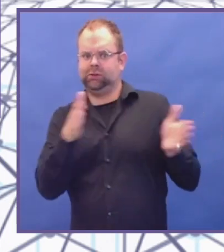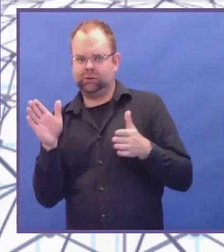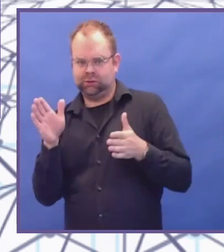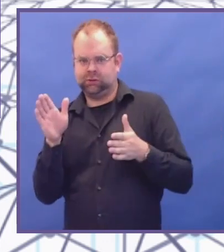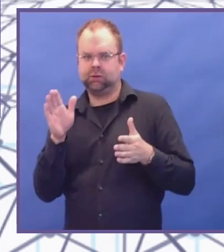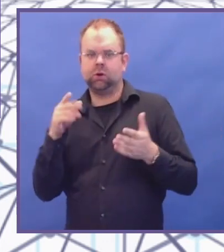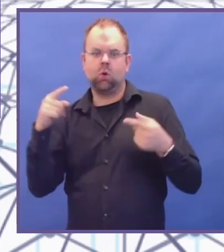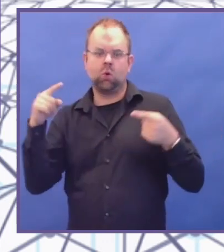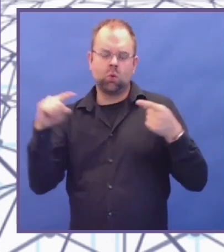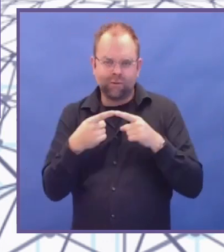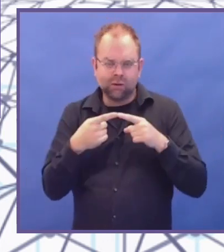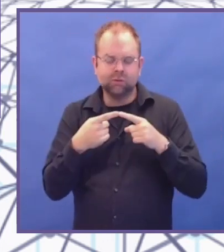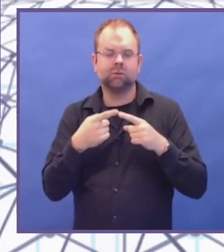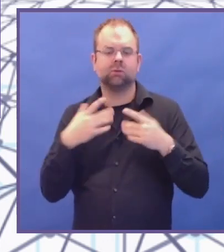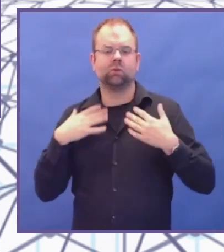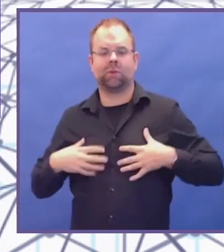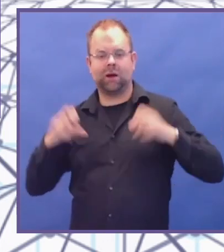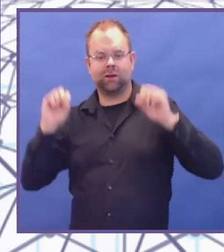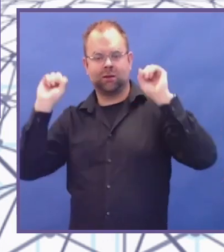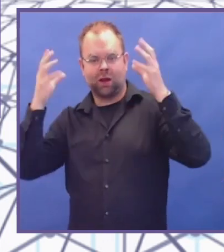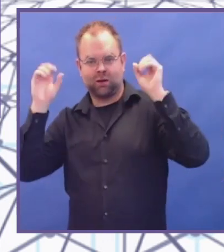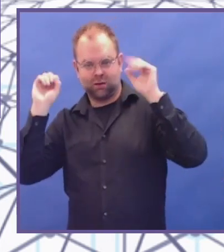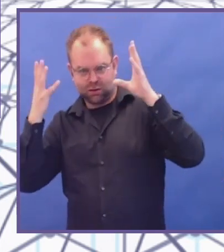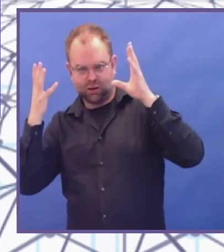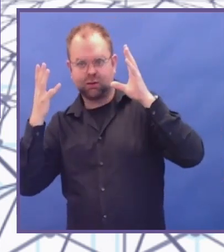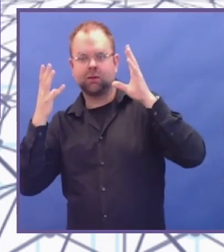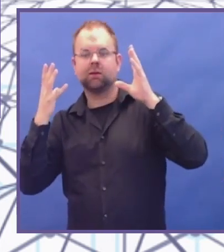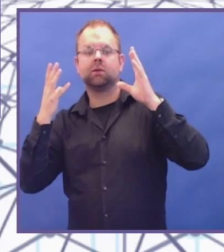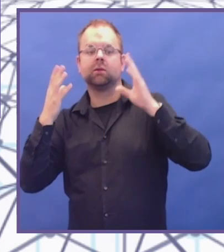So over all of these stages though, when you work with existing data,